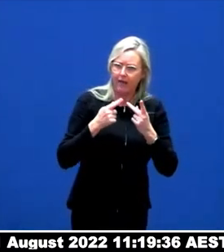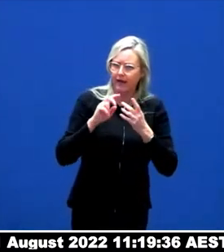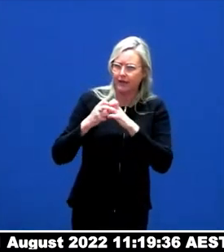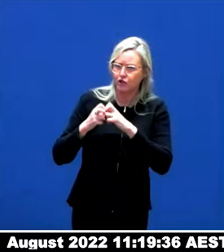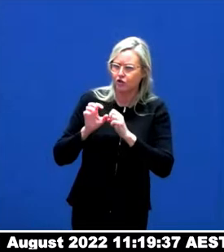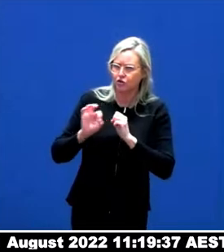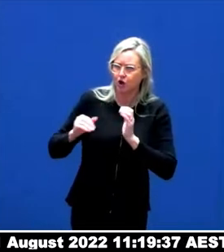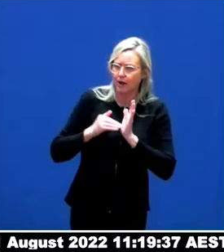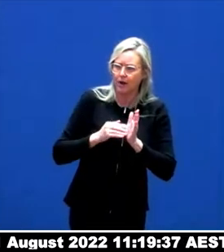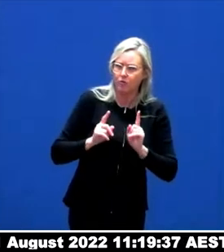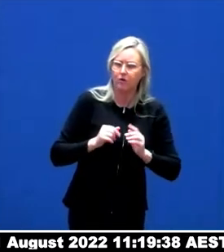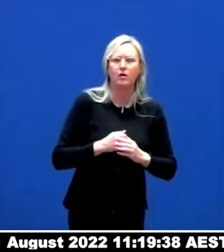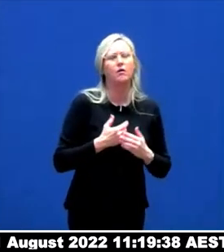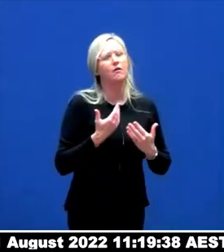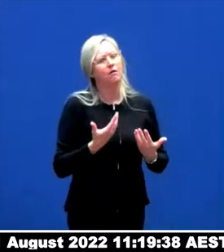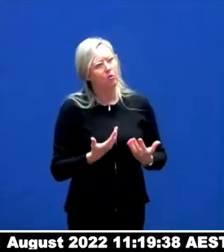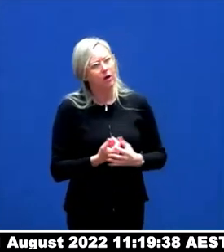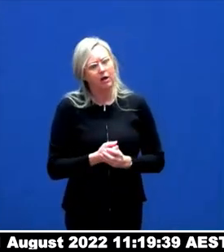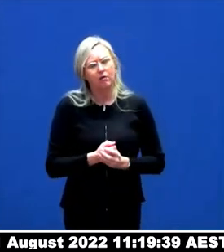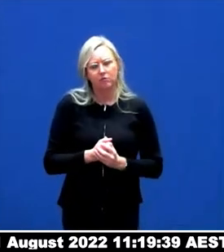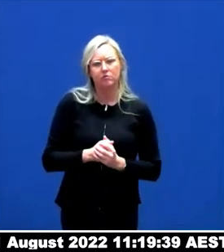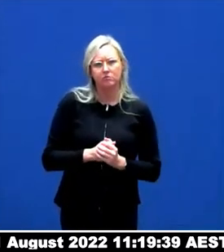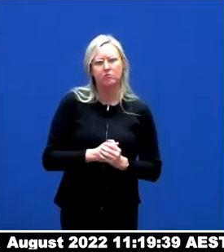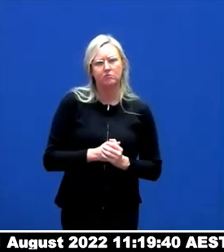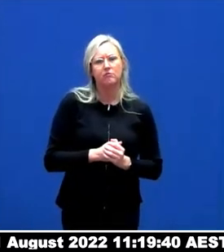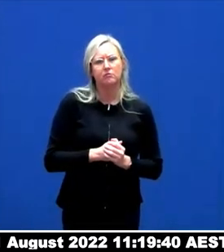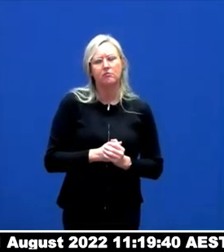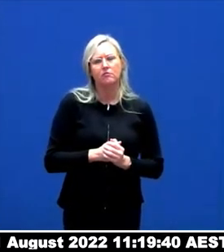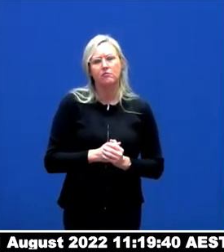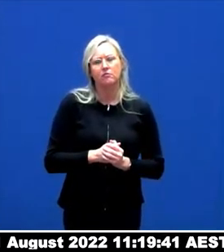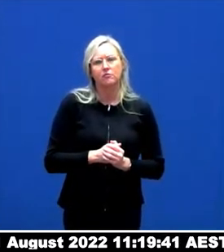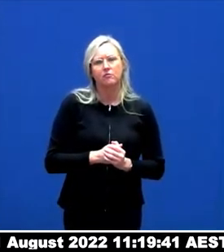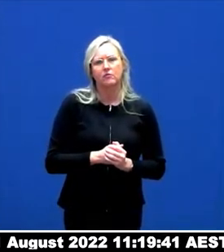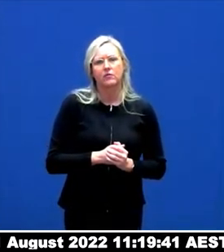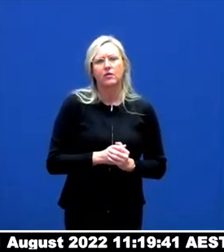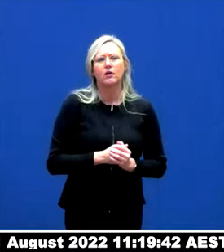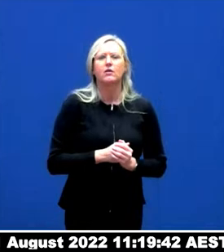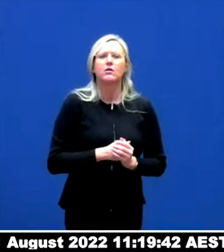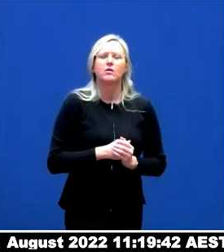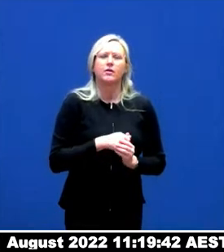What did they do? They were sort of target-driven, sort of.